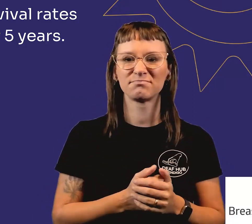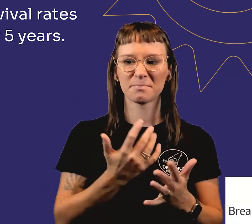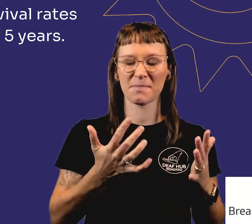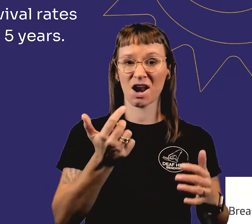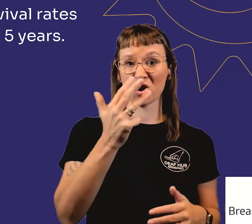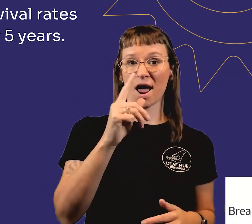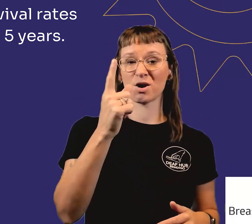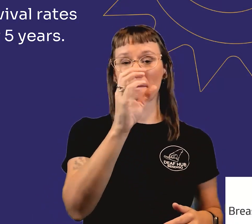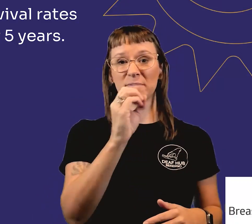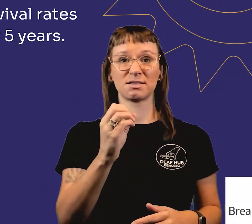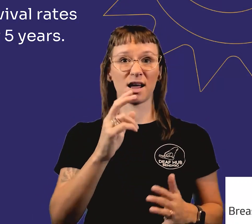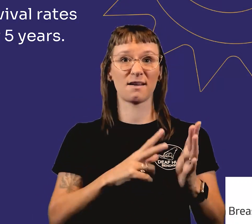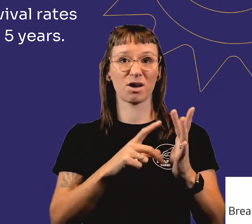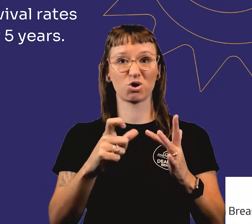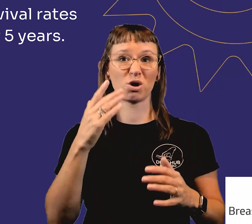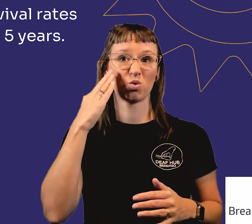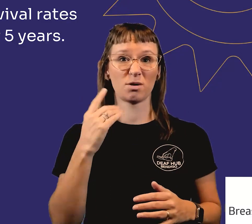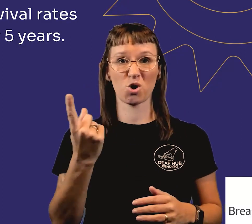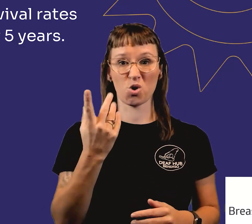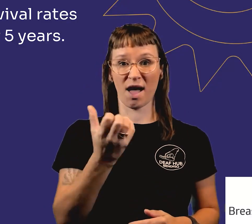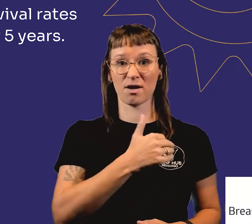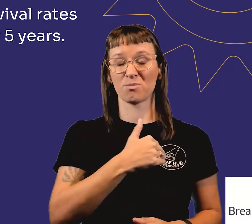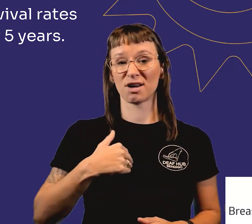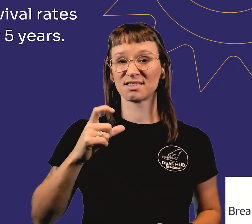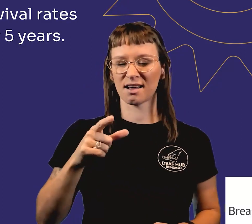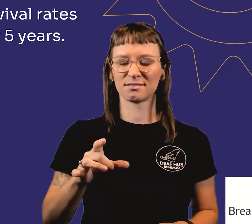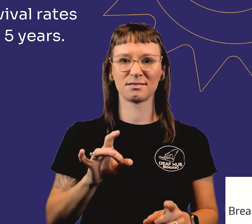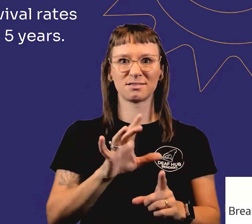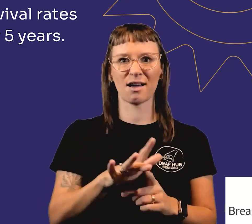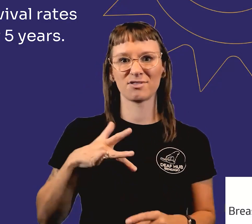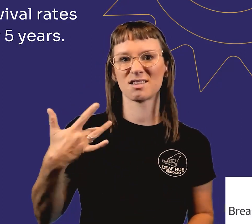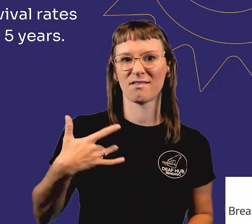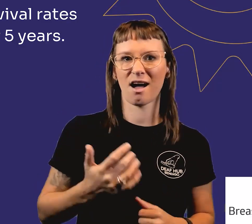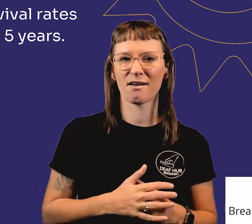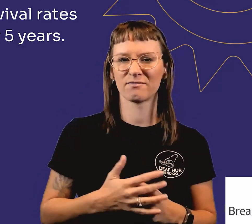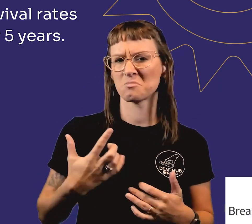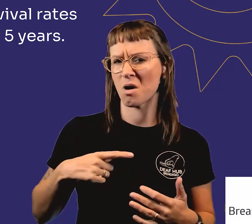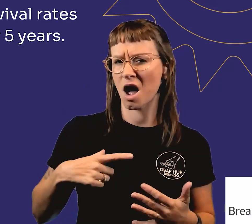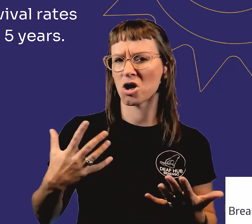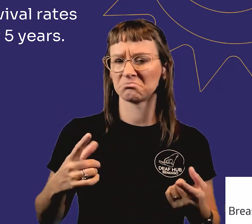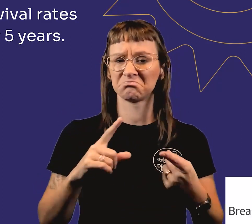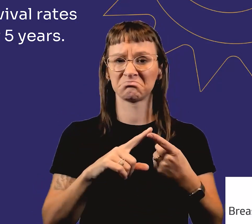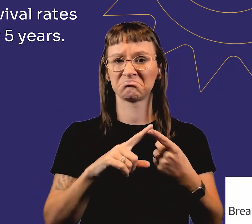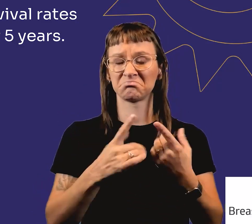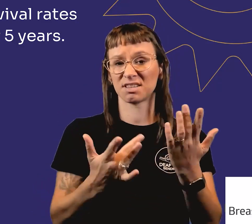91% after five years. 91% of Victorian women diagnosed with breast cancer live.